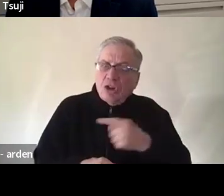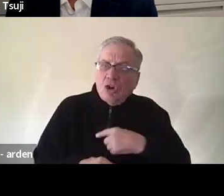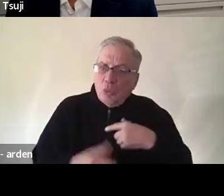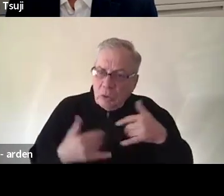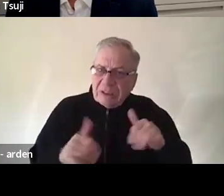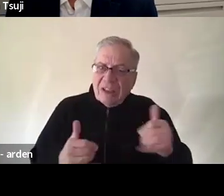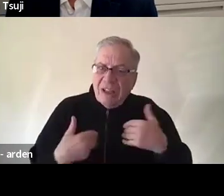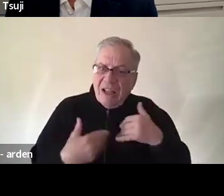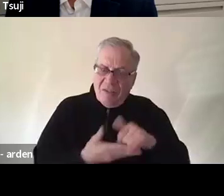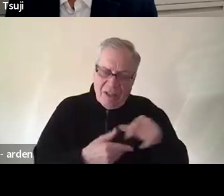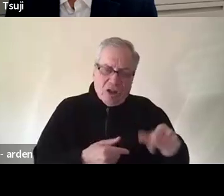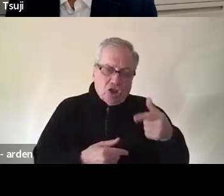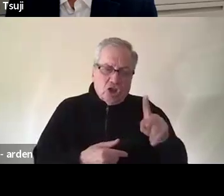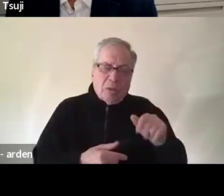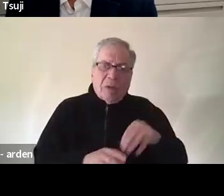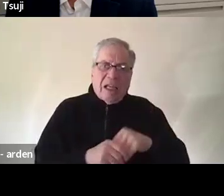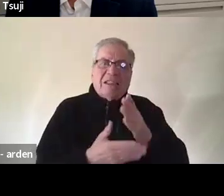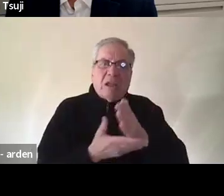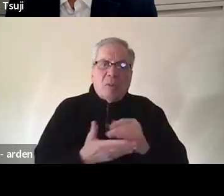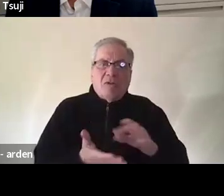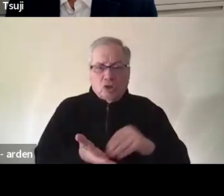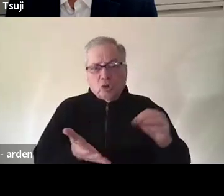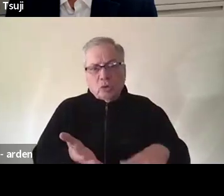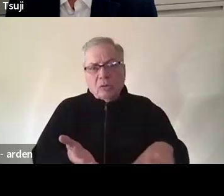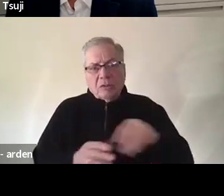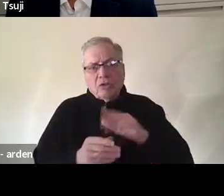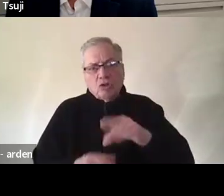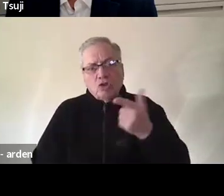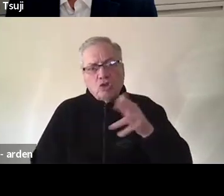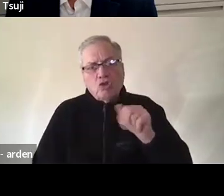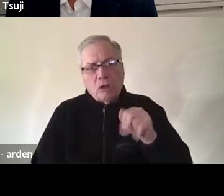But we have a standard for the GPA in terms of students and the grants.